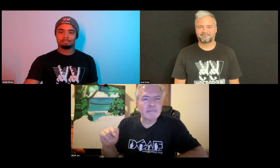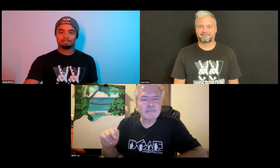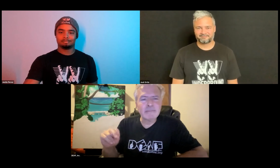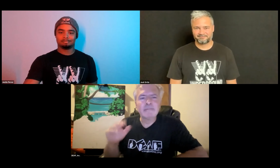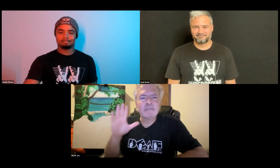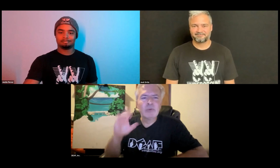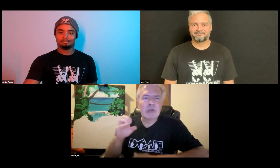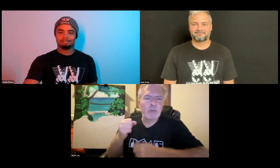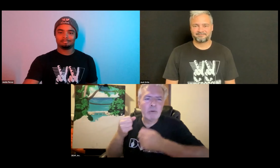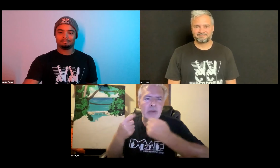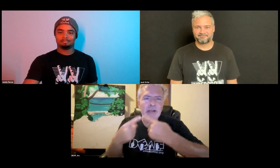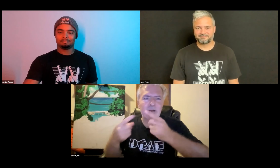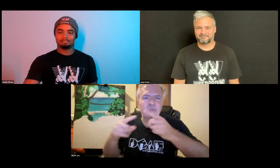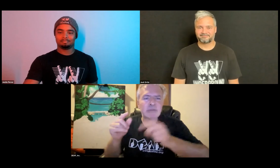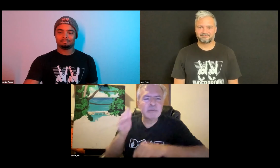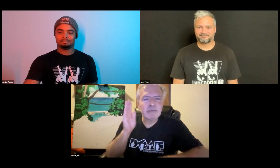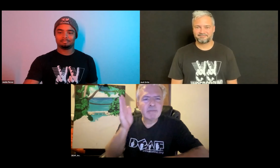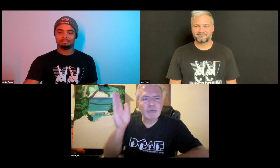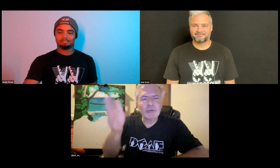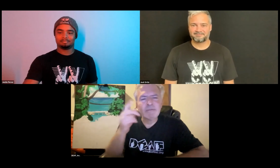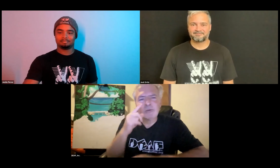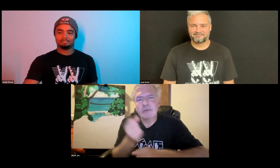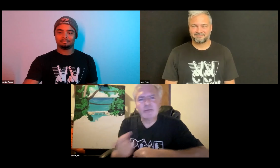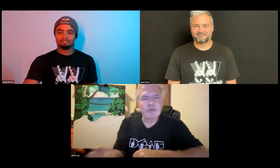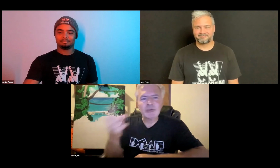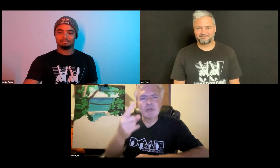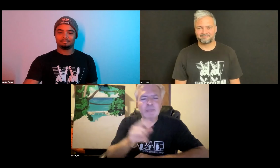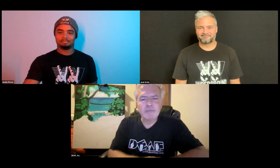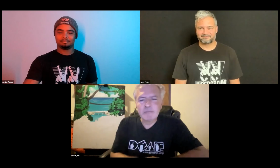We'll be announcing in the future for next year.